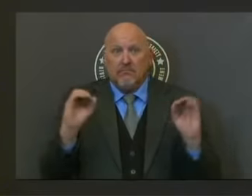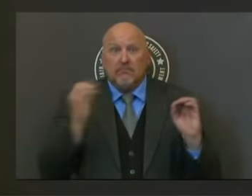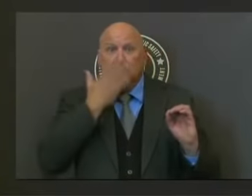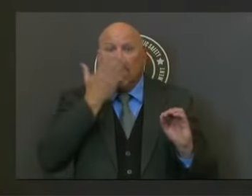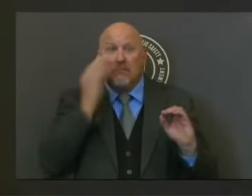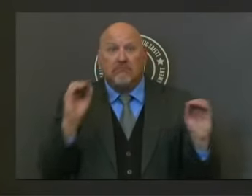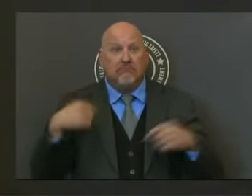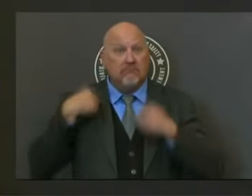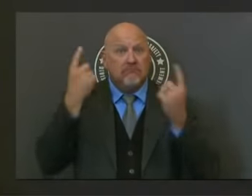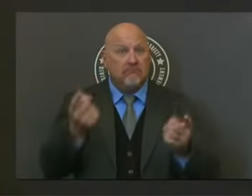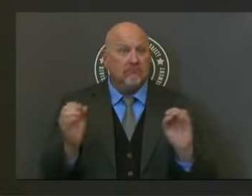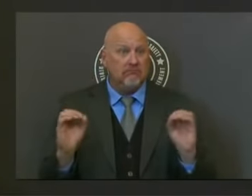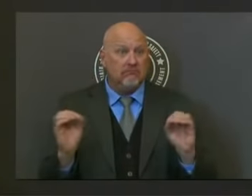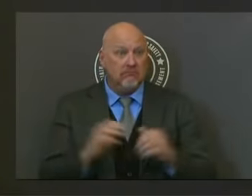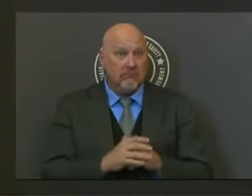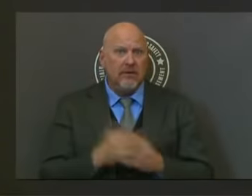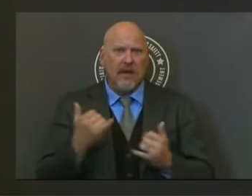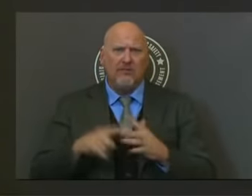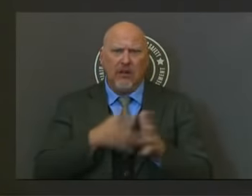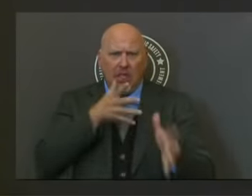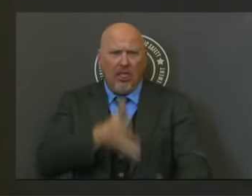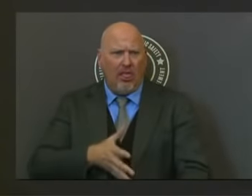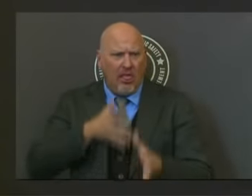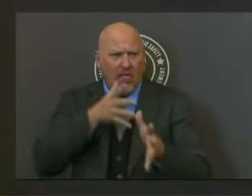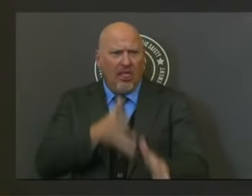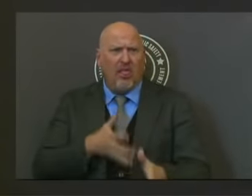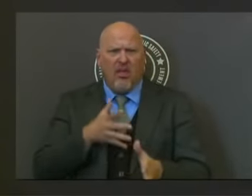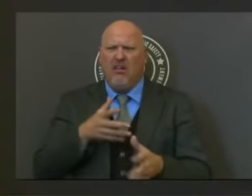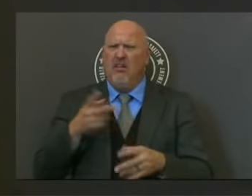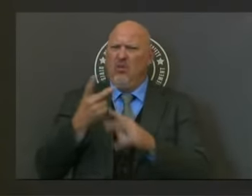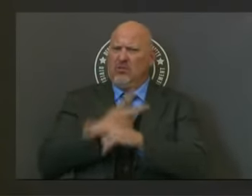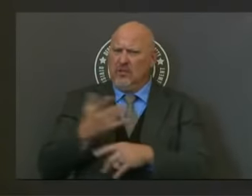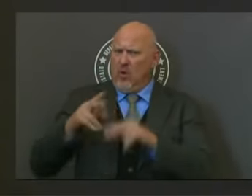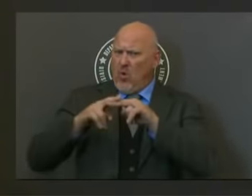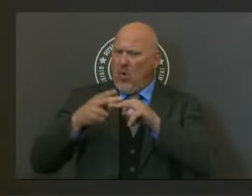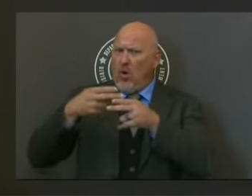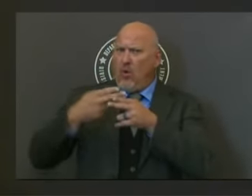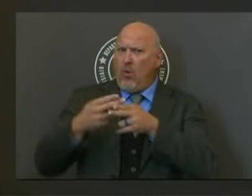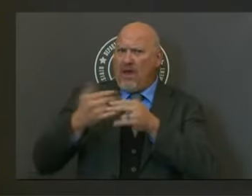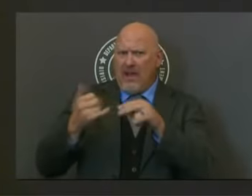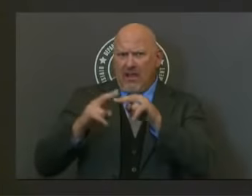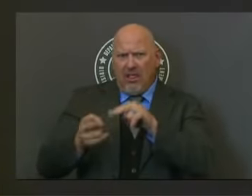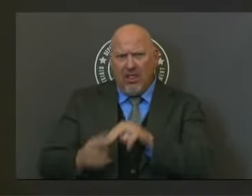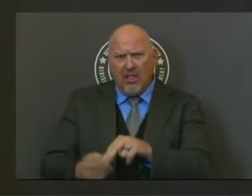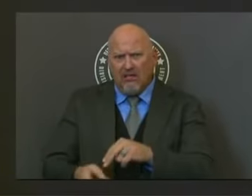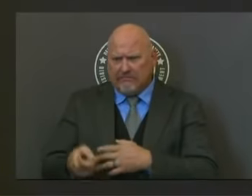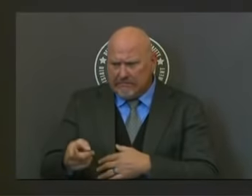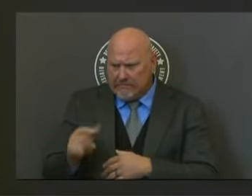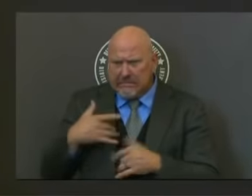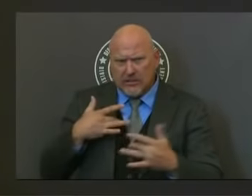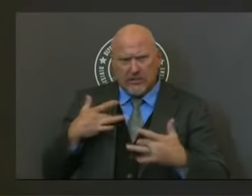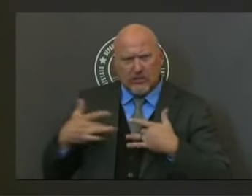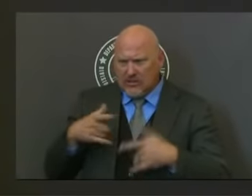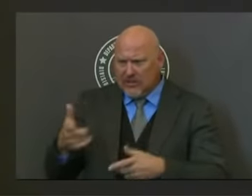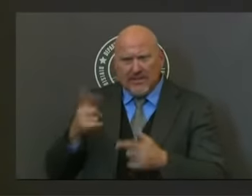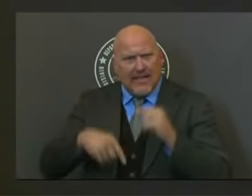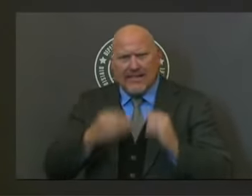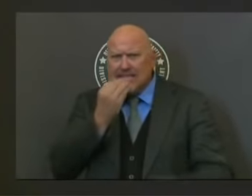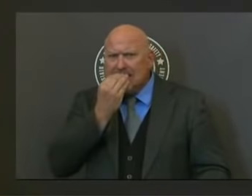for her to eat some foods just she cannot eat that's a concern